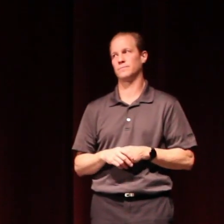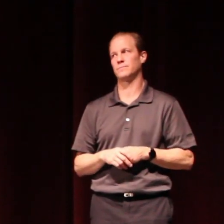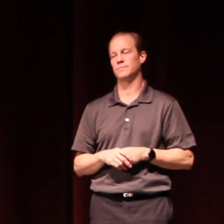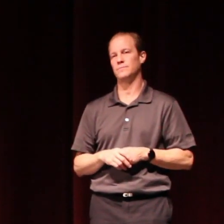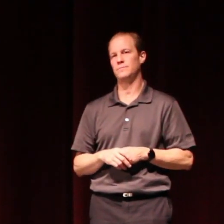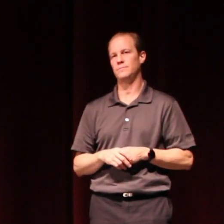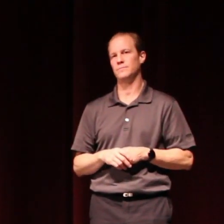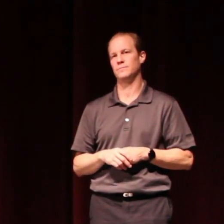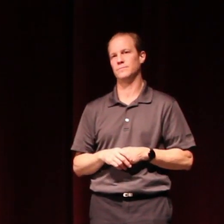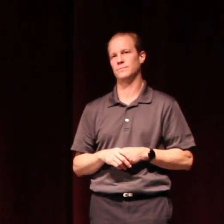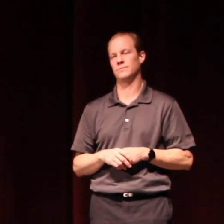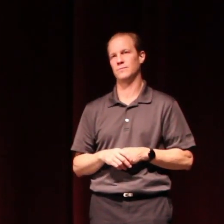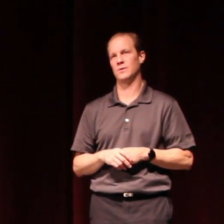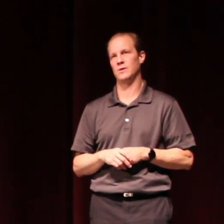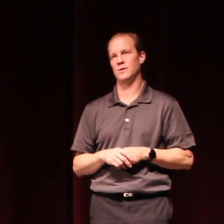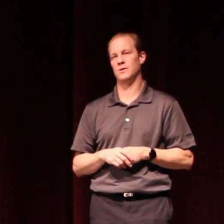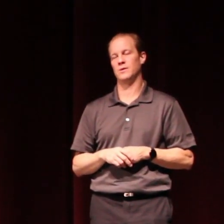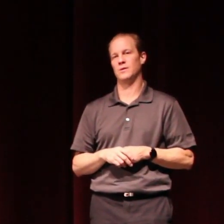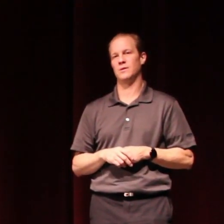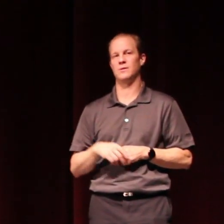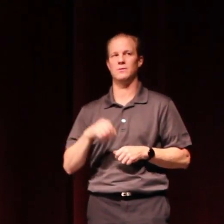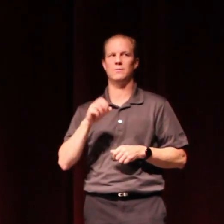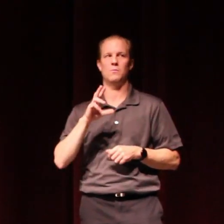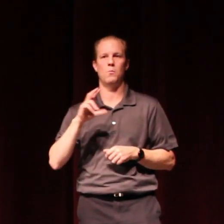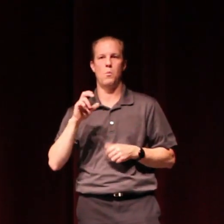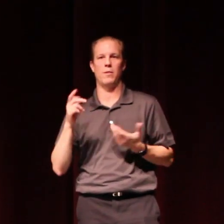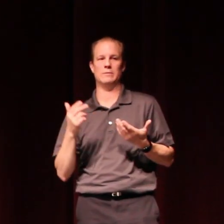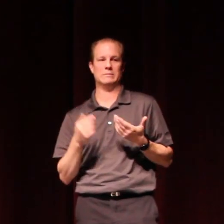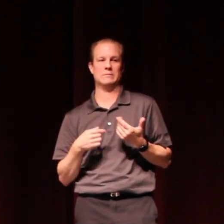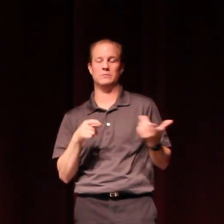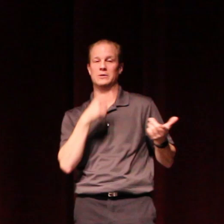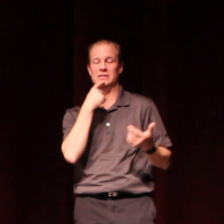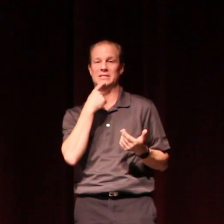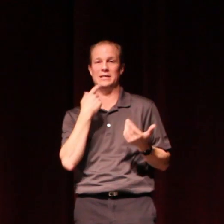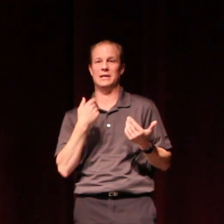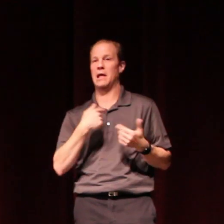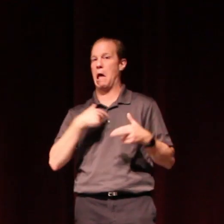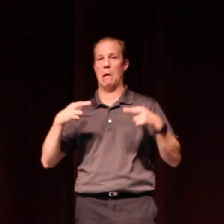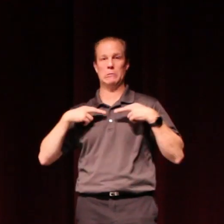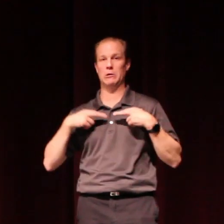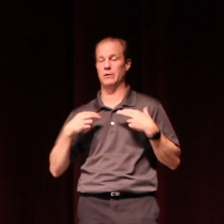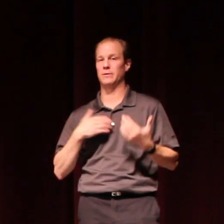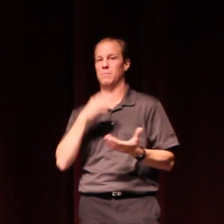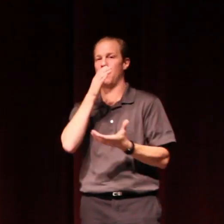Well, like several others have said, I'm retired. My wife has retired,